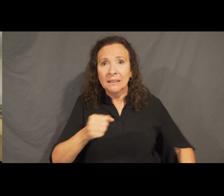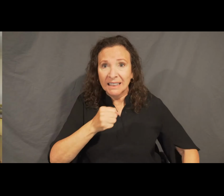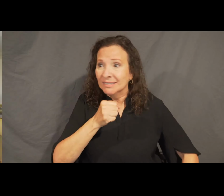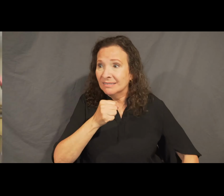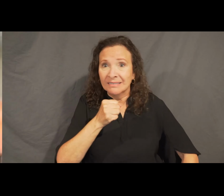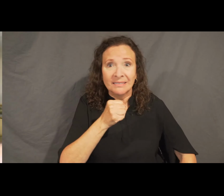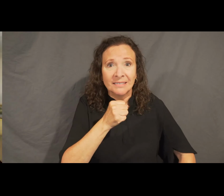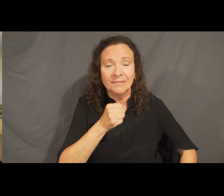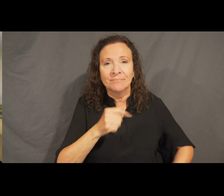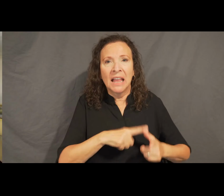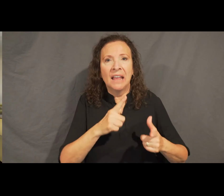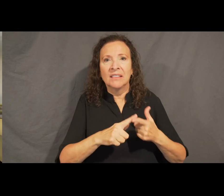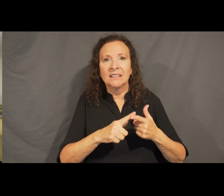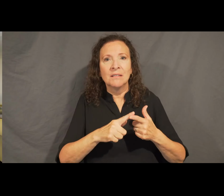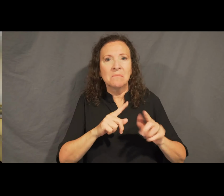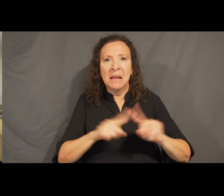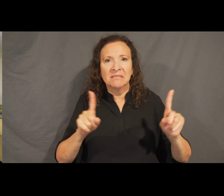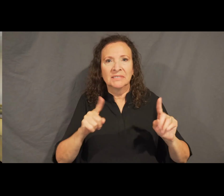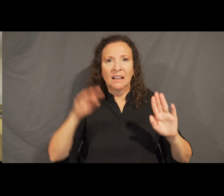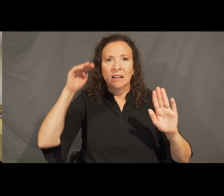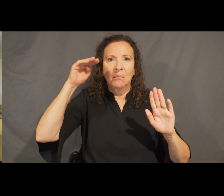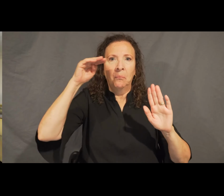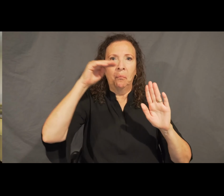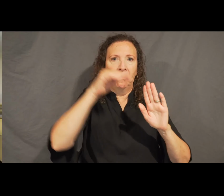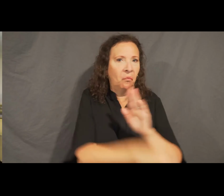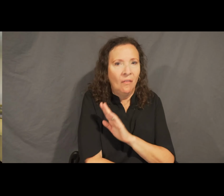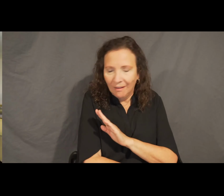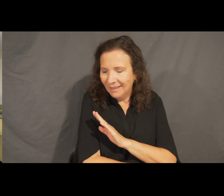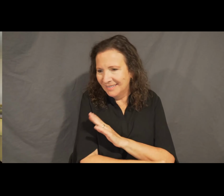It's pretty much downhill from there.